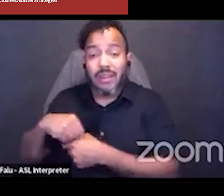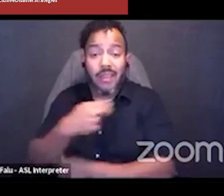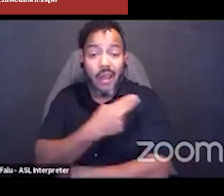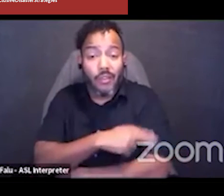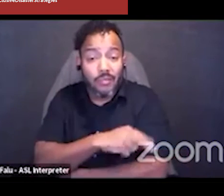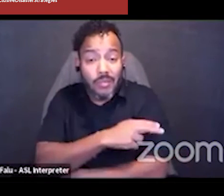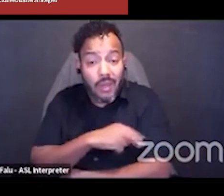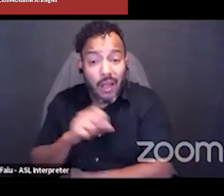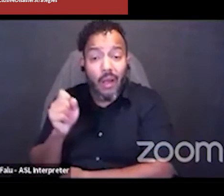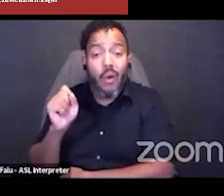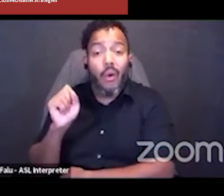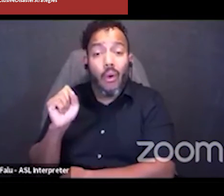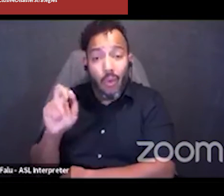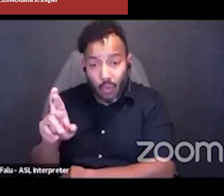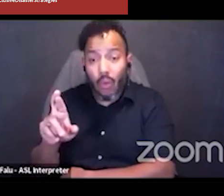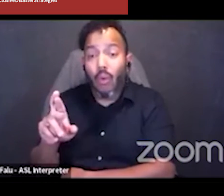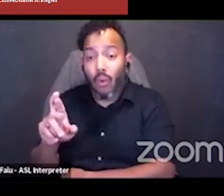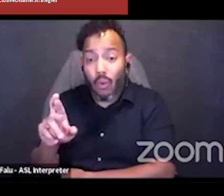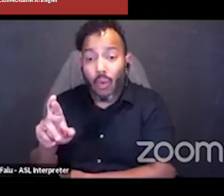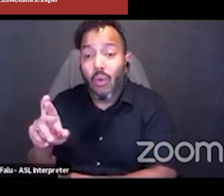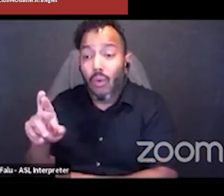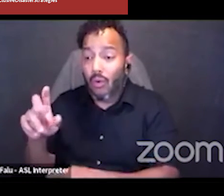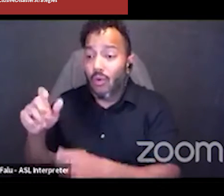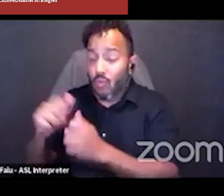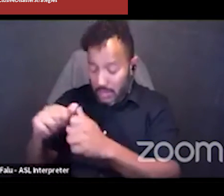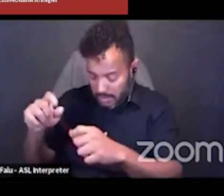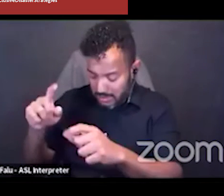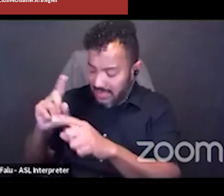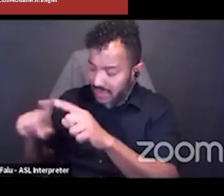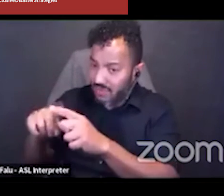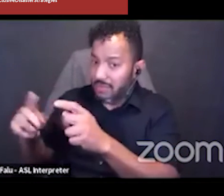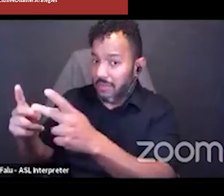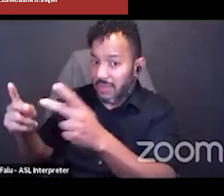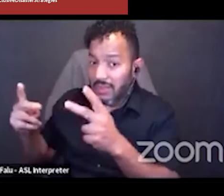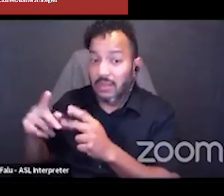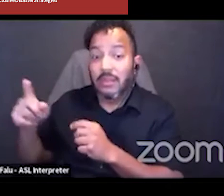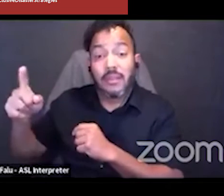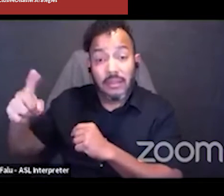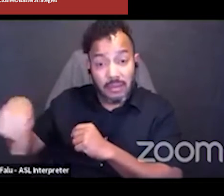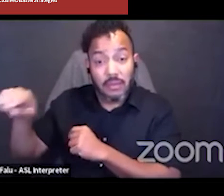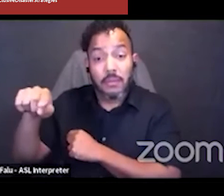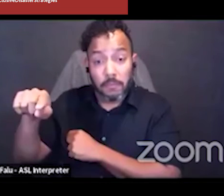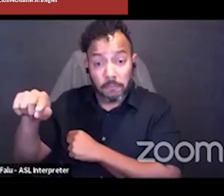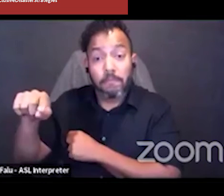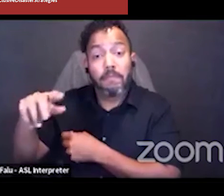without -- are by passing traditional regulations and are being placed in the worst possible